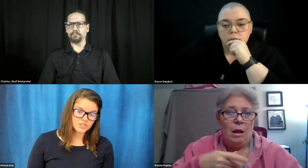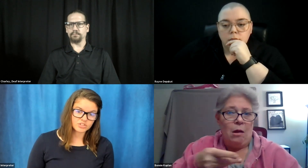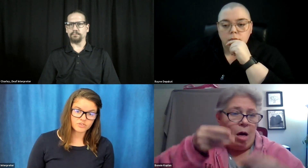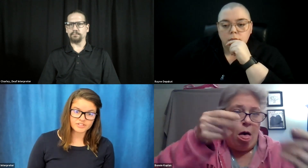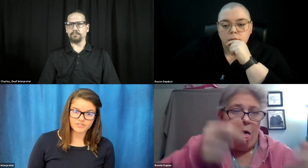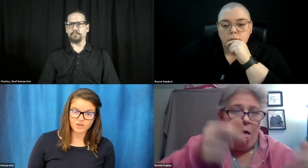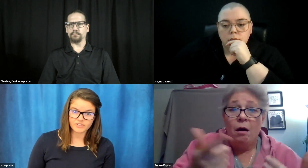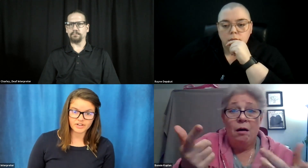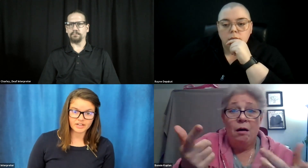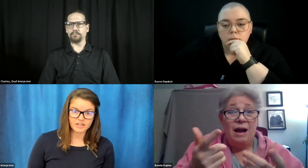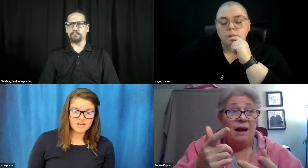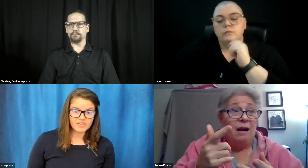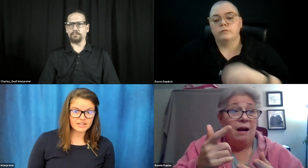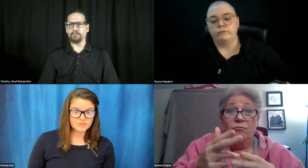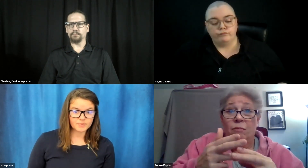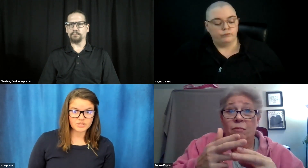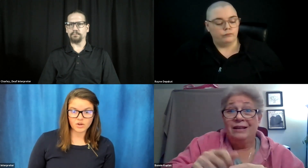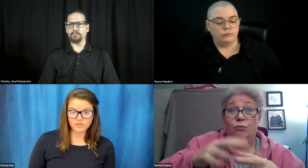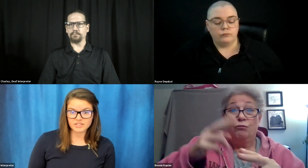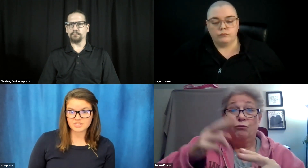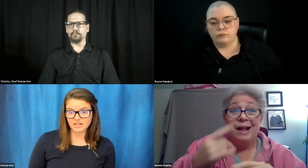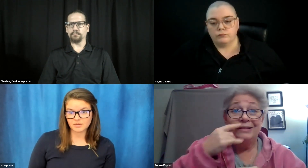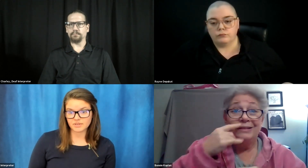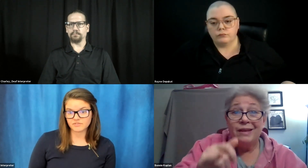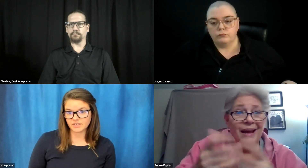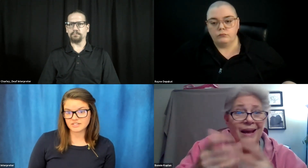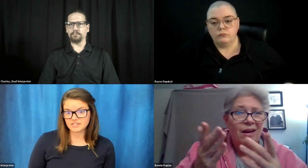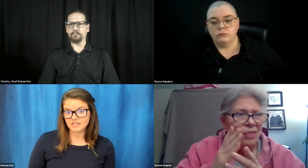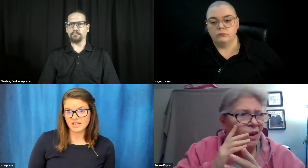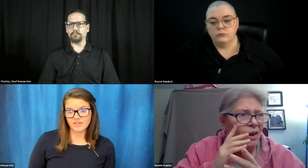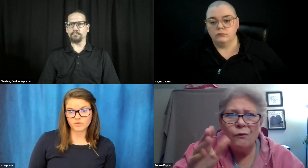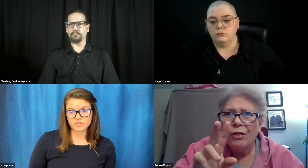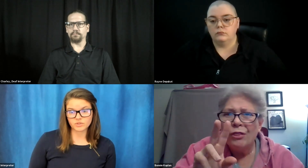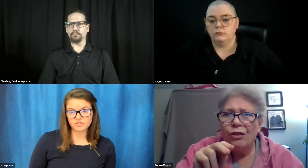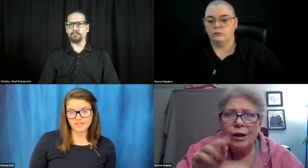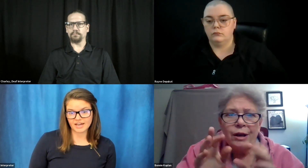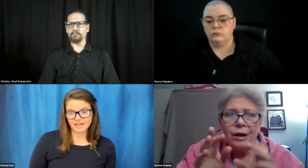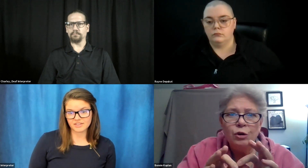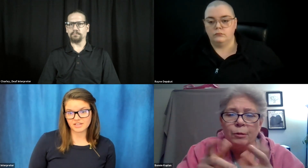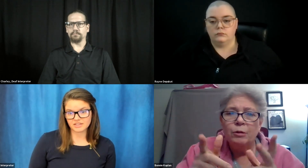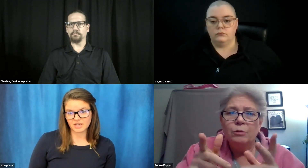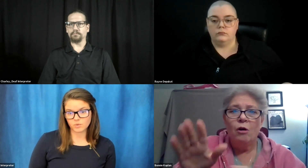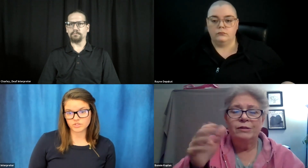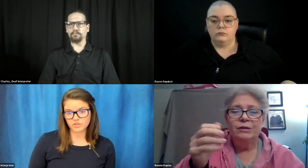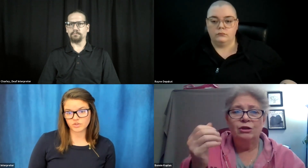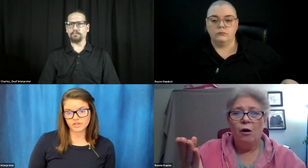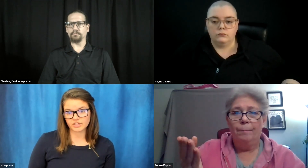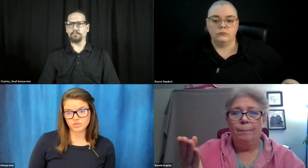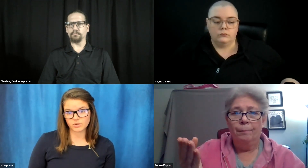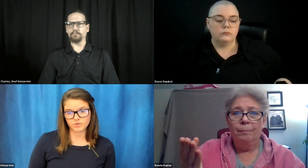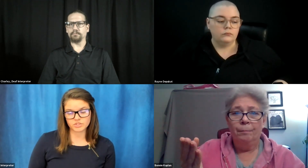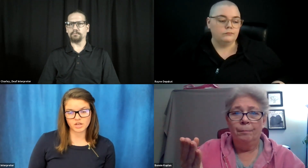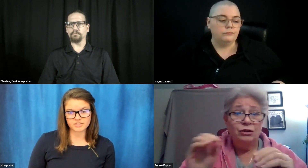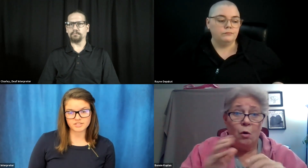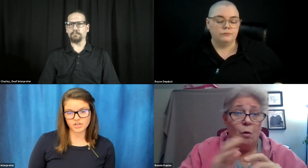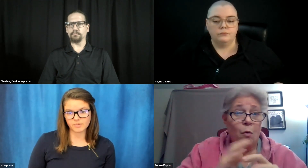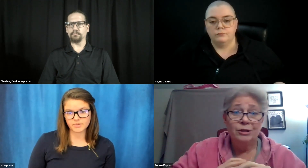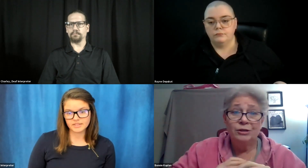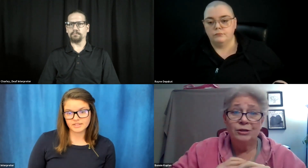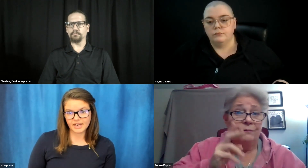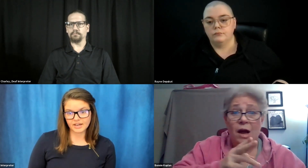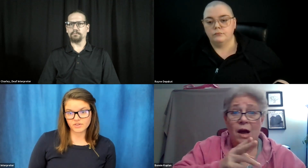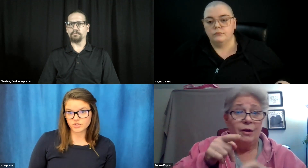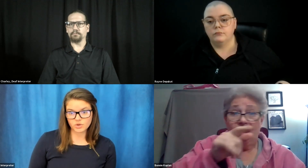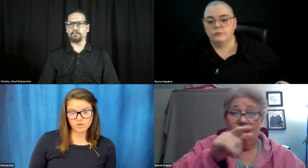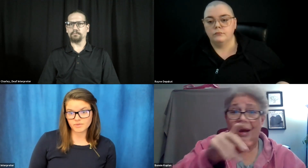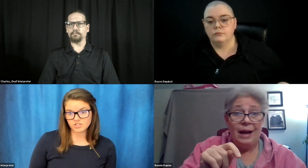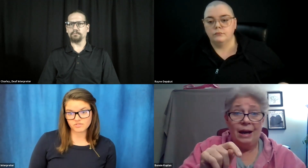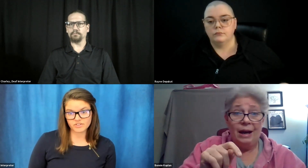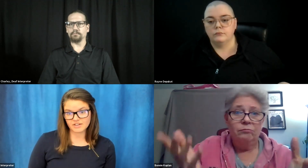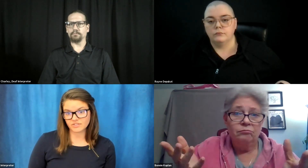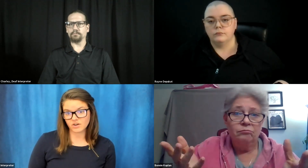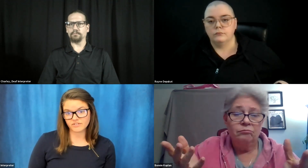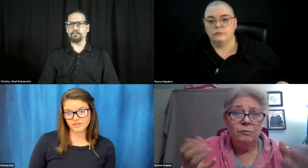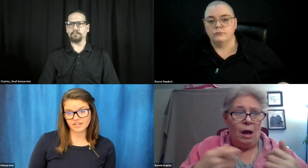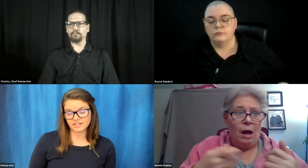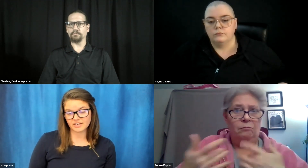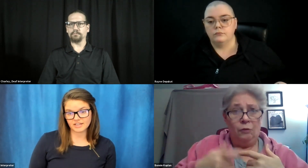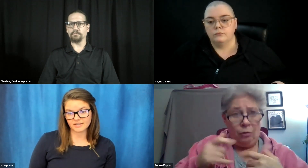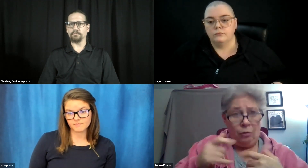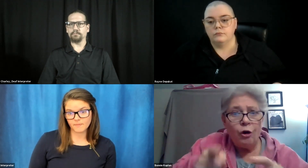for the Deaf and hard of hearing. They spend all this time and funds and the result of that I think there was 30 interpreters lost their job. And there's no Commission for the Deaf and Hard of hearing in Connecticut.